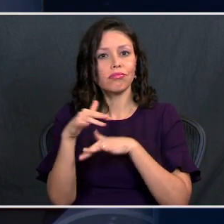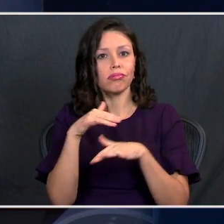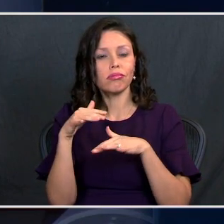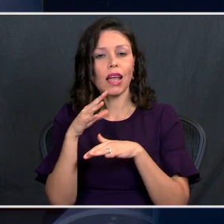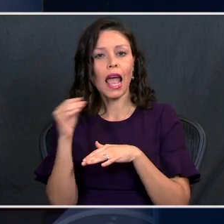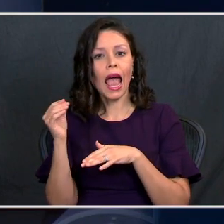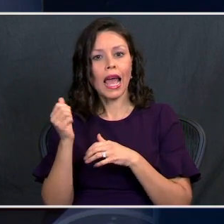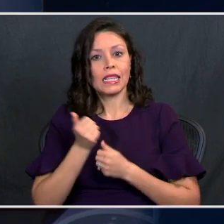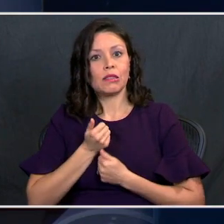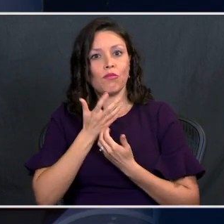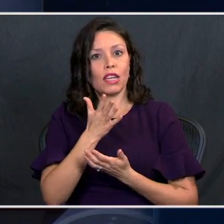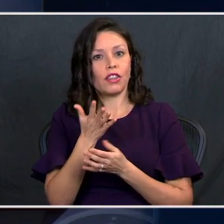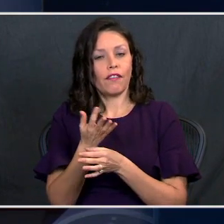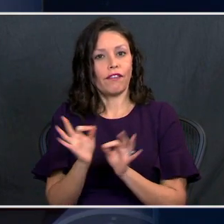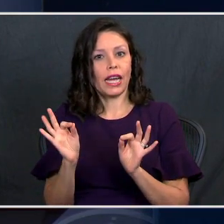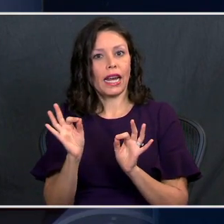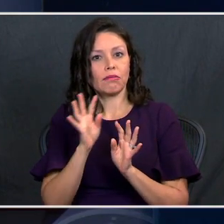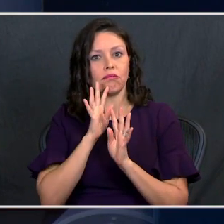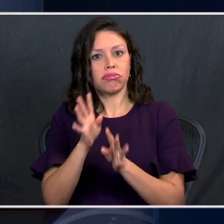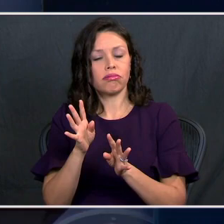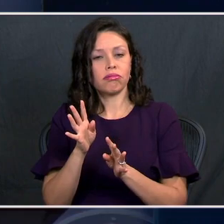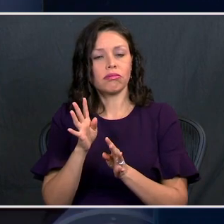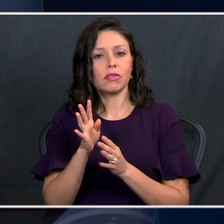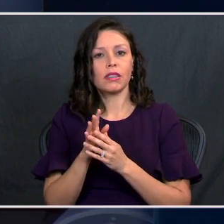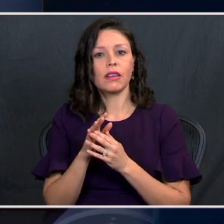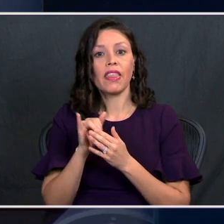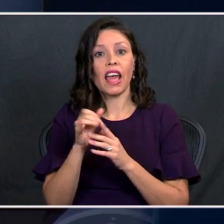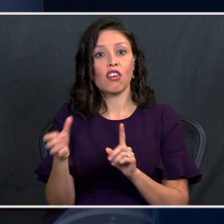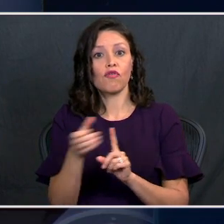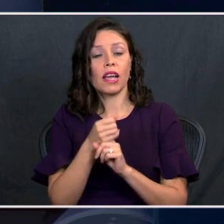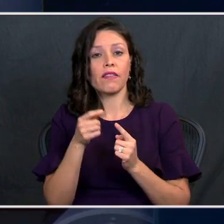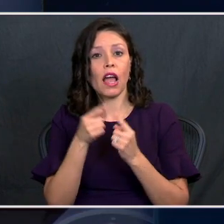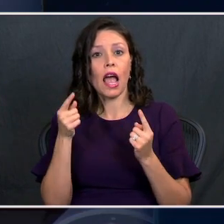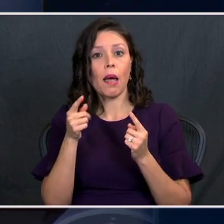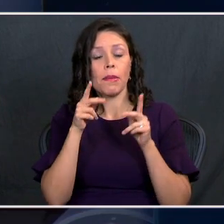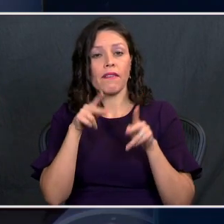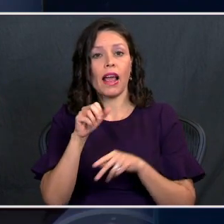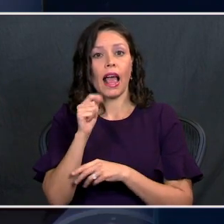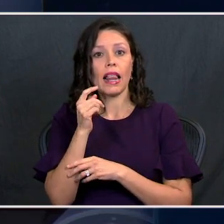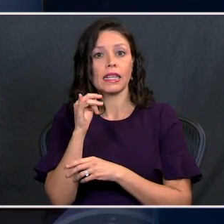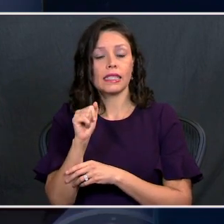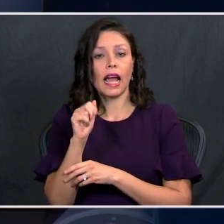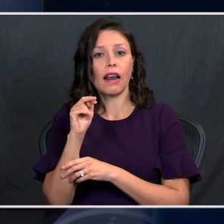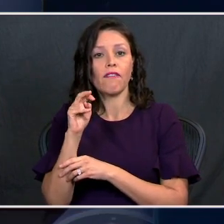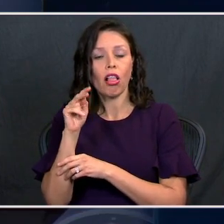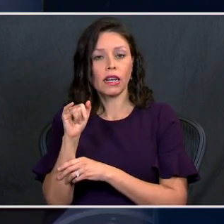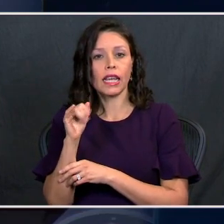and their freedom of expression and the arrest of opposition figure Alexei Navalny and the crackdown on protests